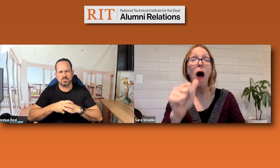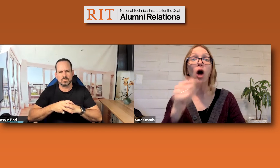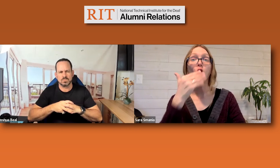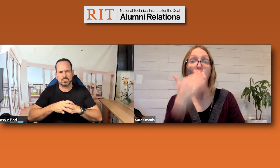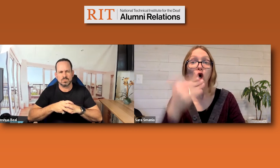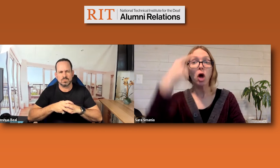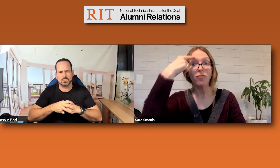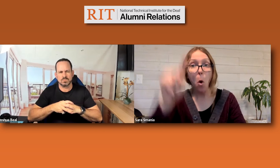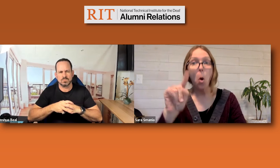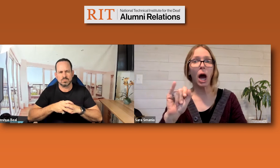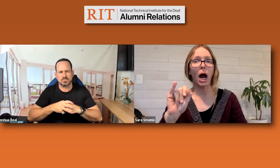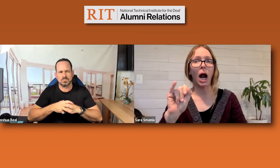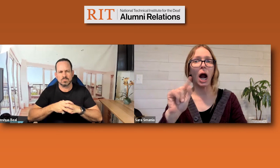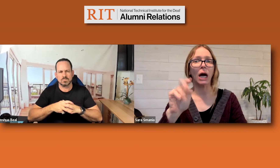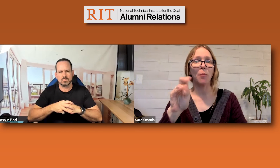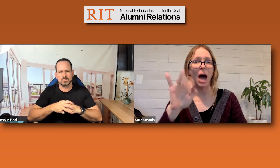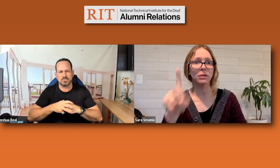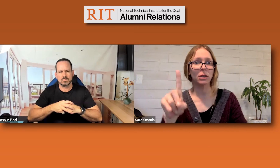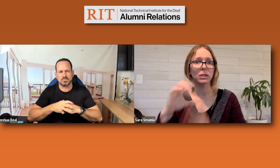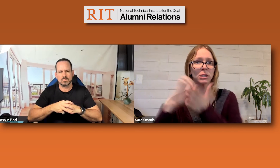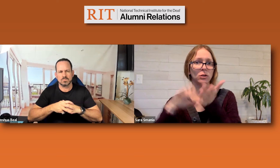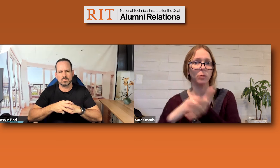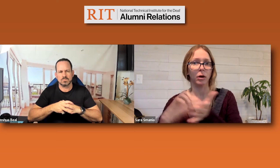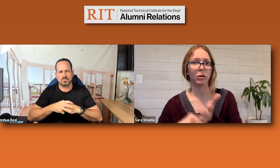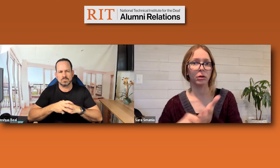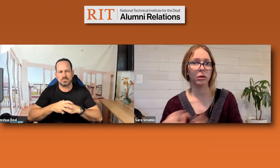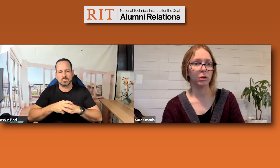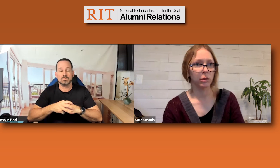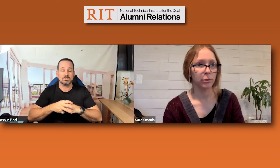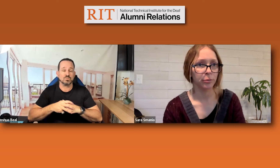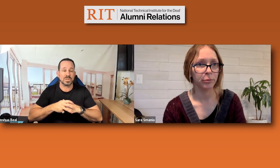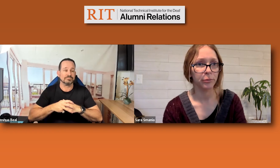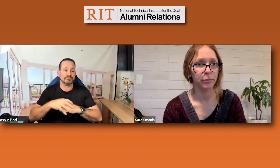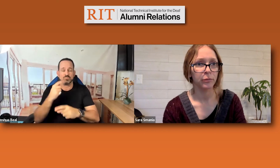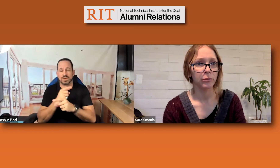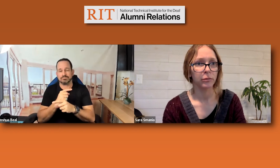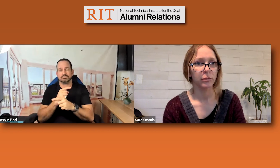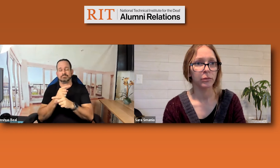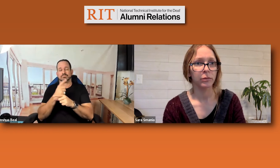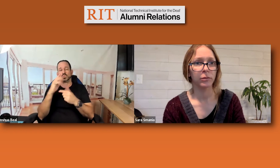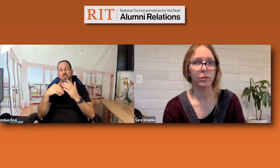Is it now not good to do itemized deductions?"